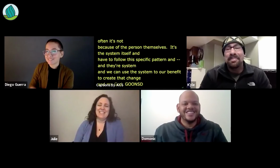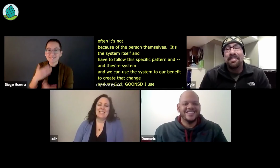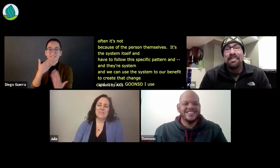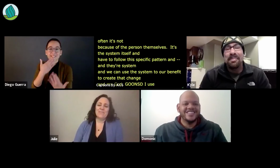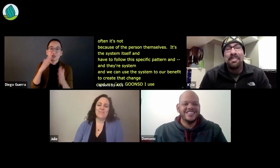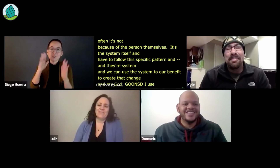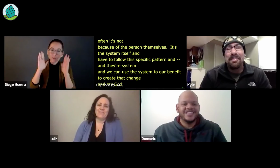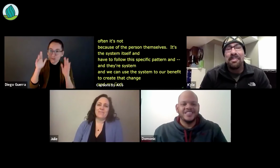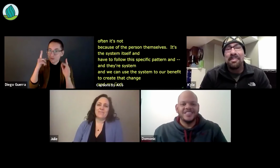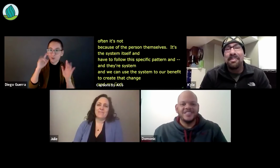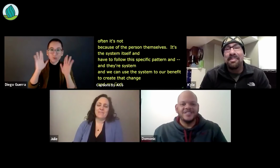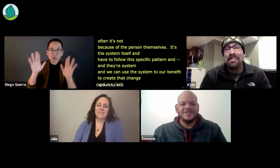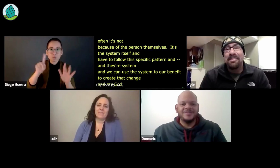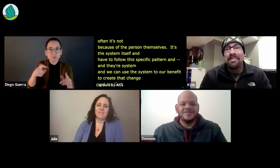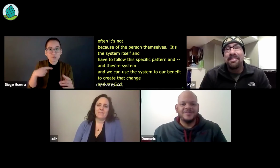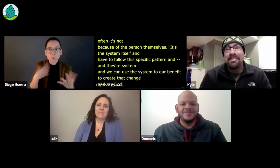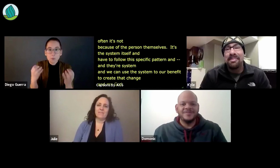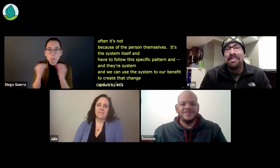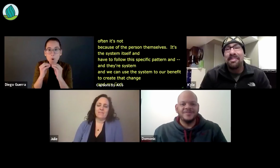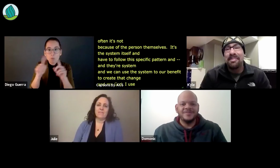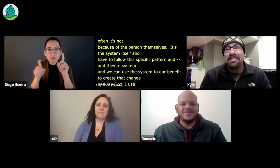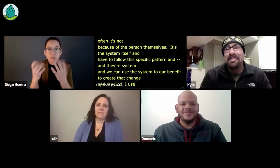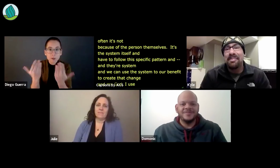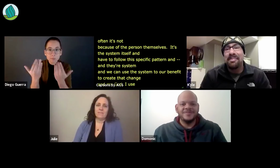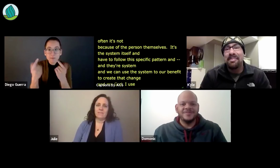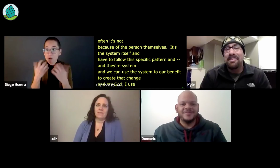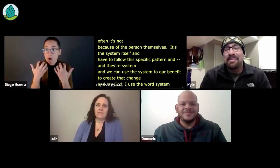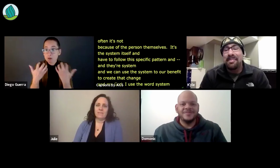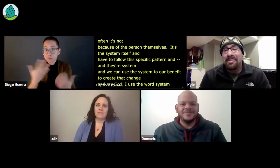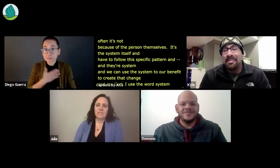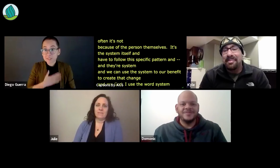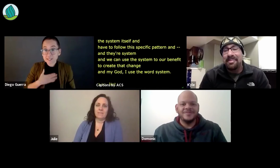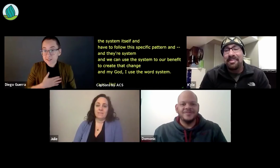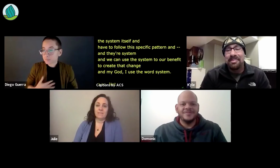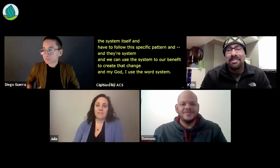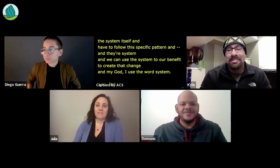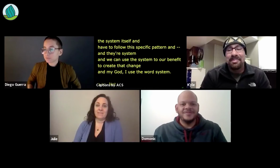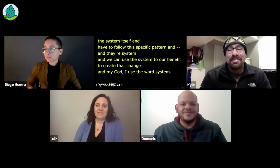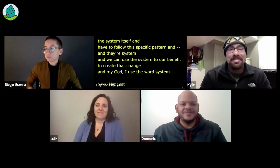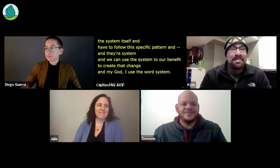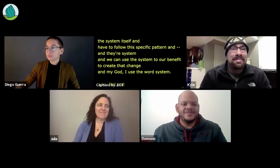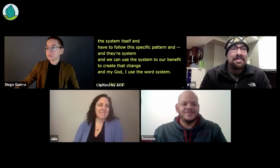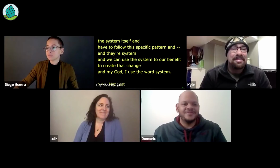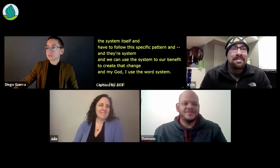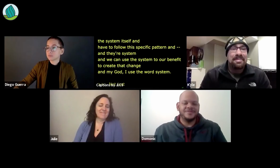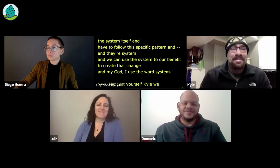But I think that was a fantastic question. And please audience members, we would love to respond to your questions. Ask away.